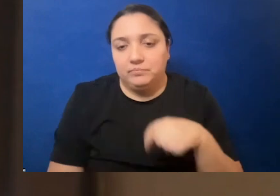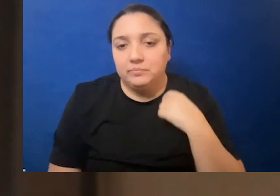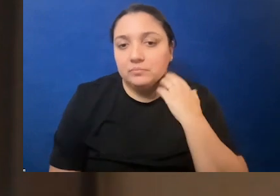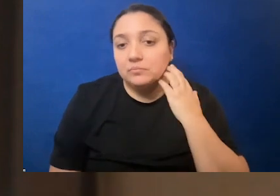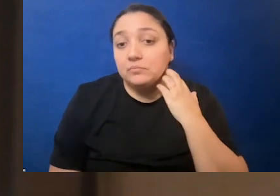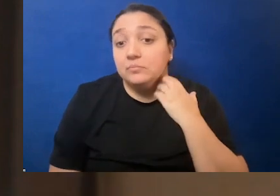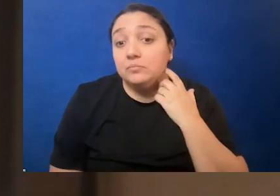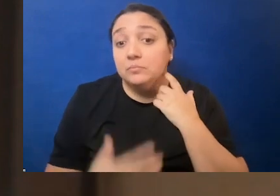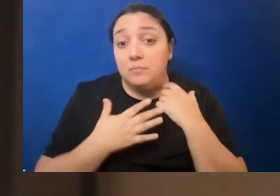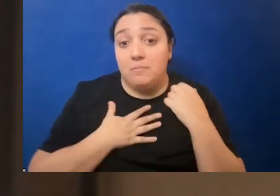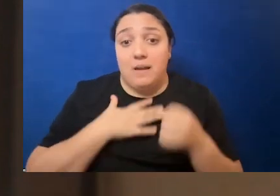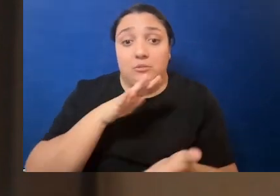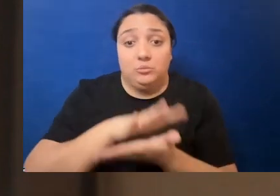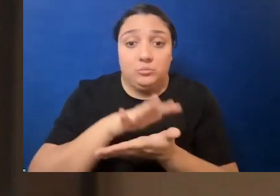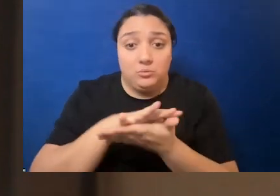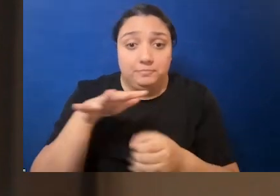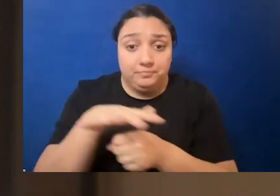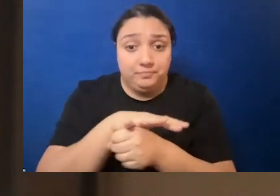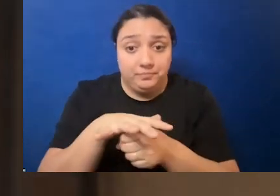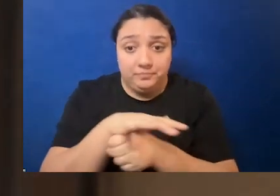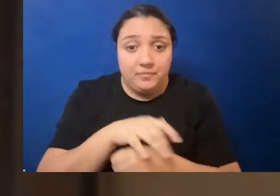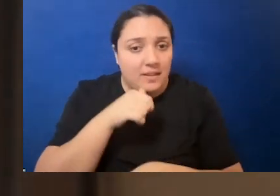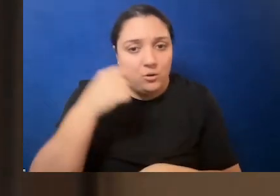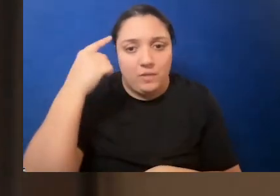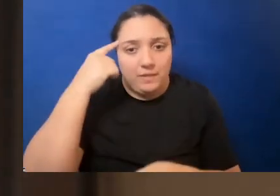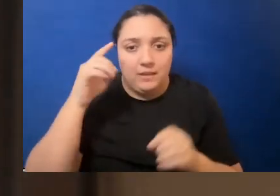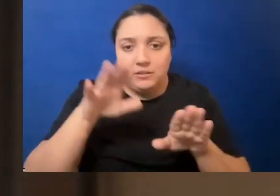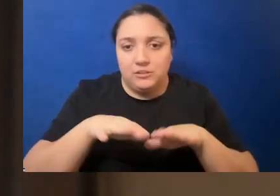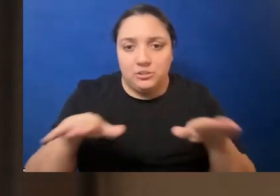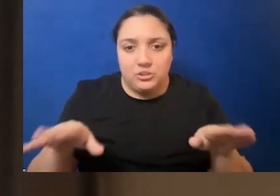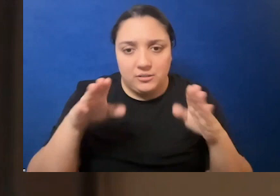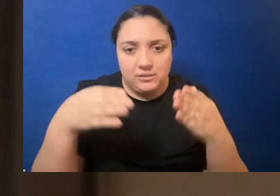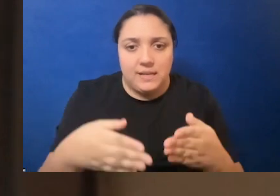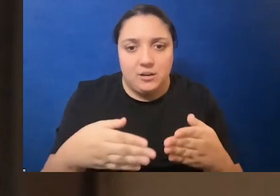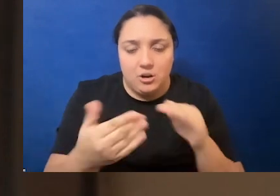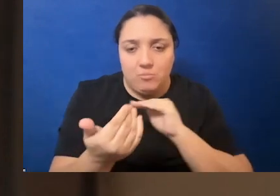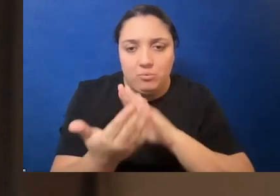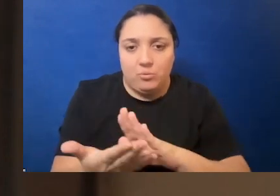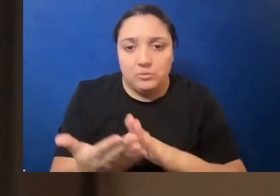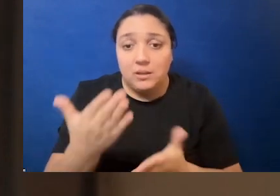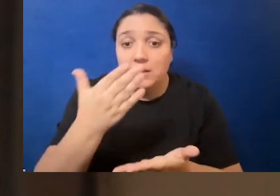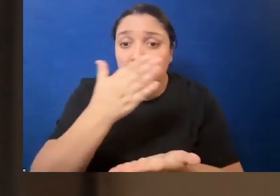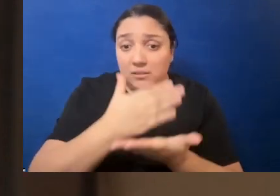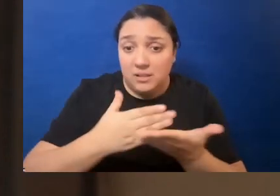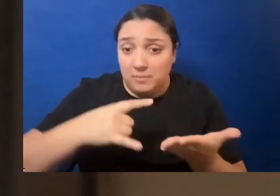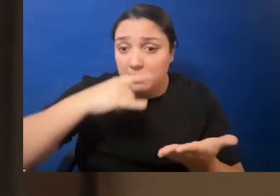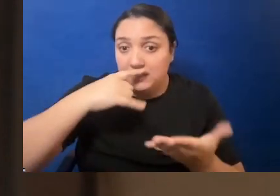DISTRICT PERSPECTIVE I DON'T KNOW THAT IS A CHILD CENTERED APPROACH EITHER. WE HAVE THESE KIDS WITH SO MANY THINGS GOING ON.